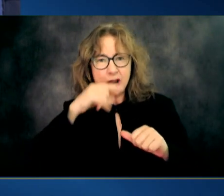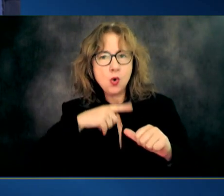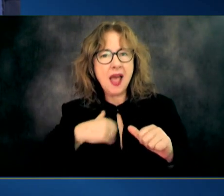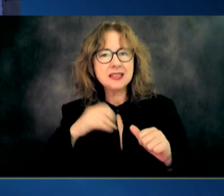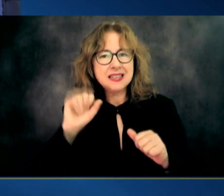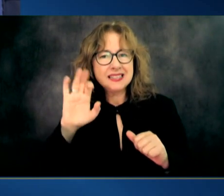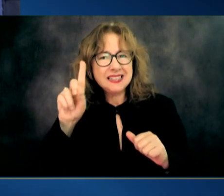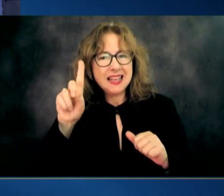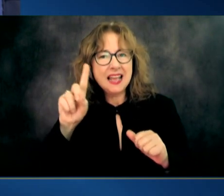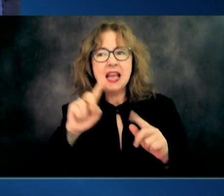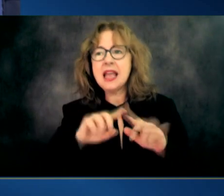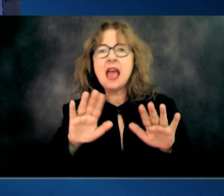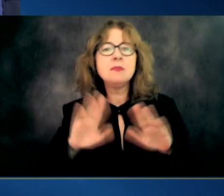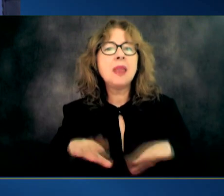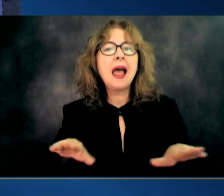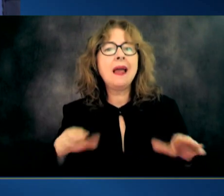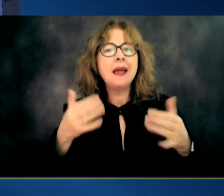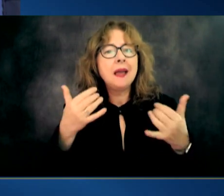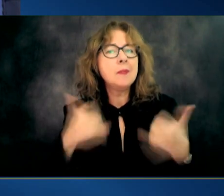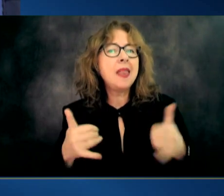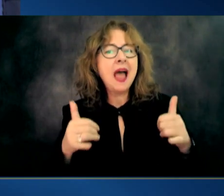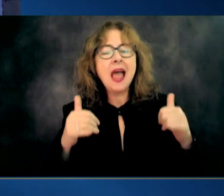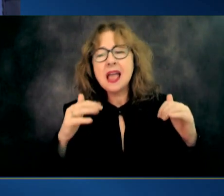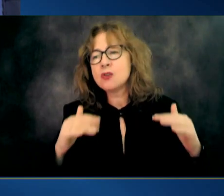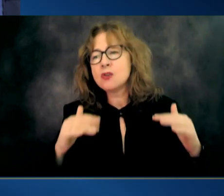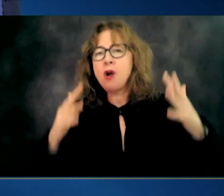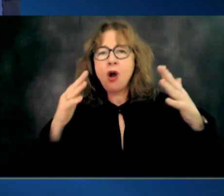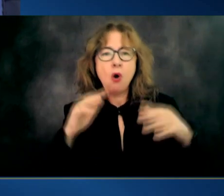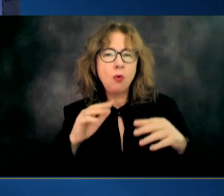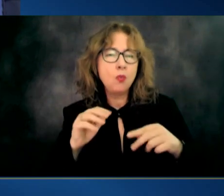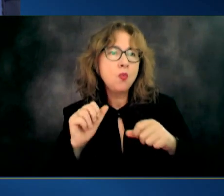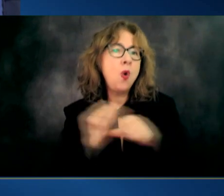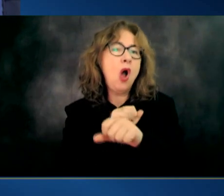and grow into a healthy adult. But as you all know, that takes a lot of steps or a lot of